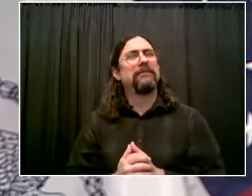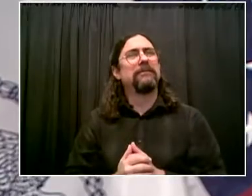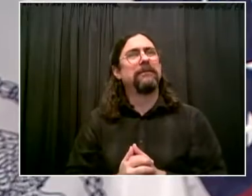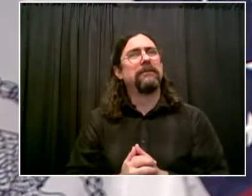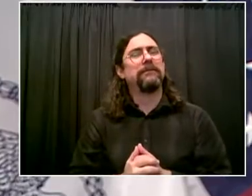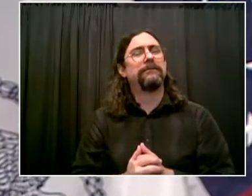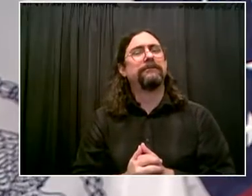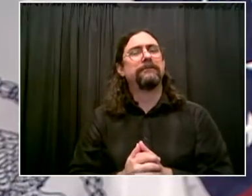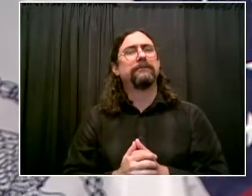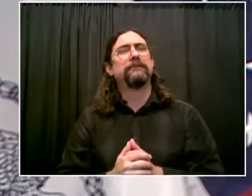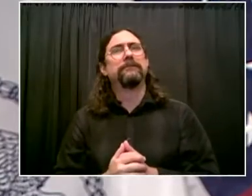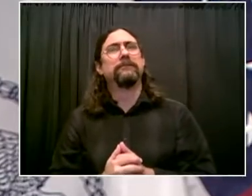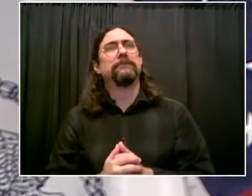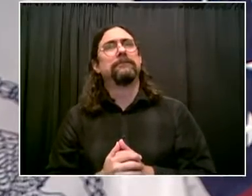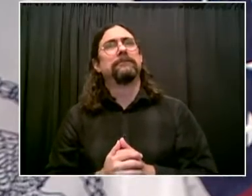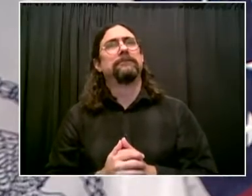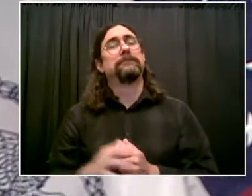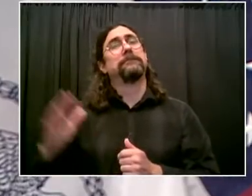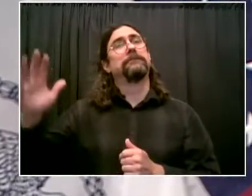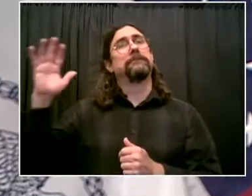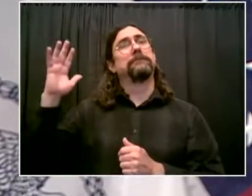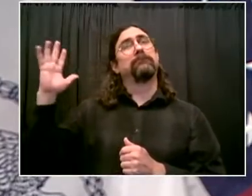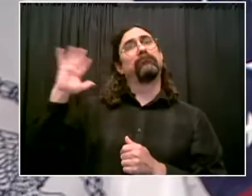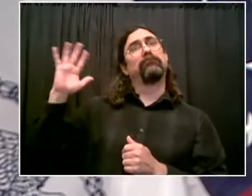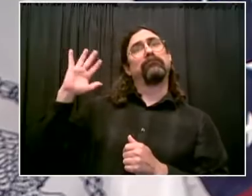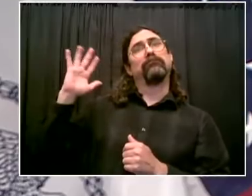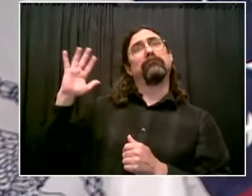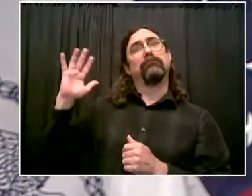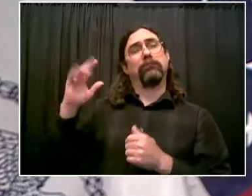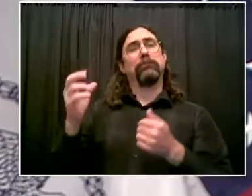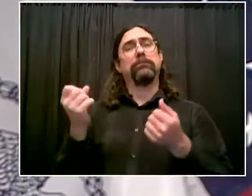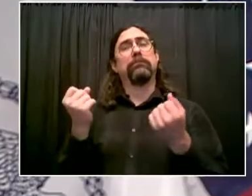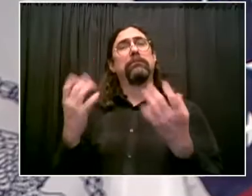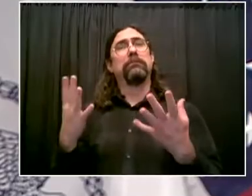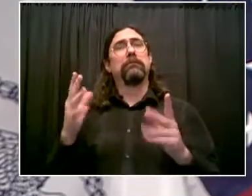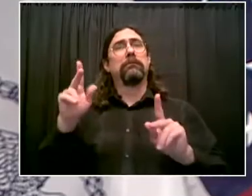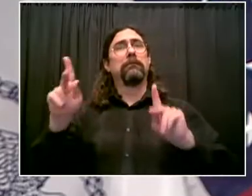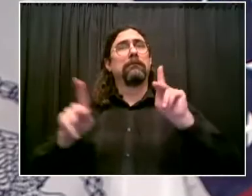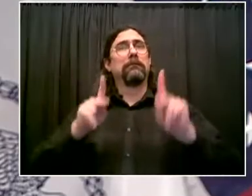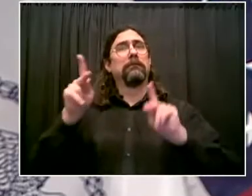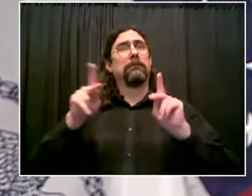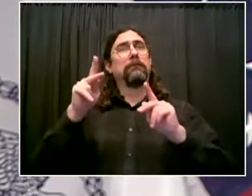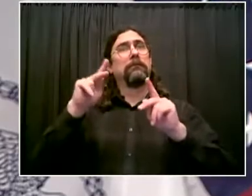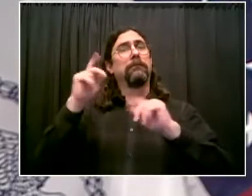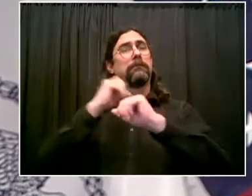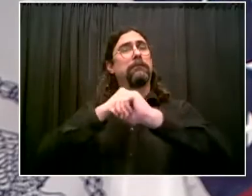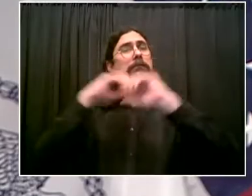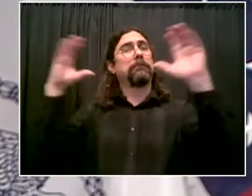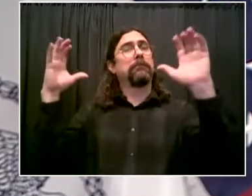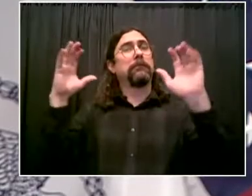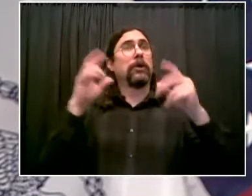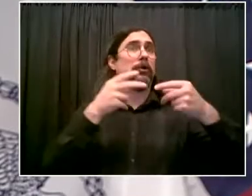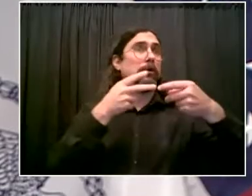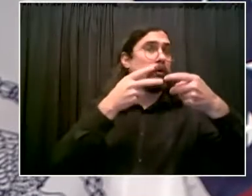THE WAY WE WERE TAUGHT, WE WERE ALL TAUGHT, I FEEL THIS IS WHAT HAPPENED TO ME, HERE S I CRIME AND THE ONLY WAY TO SVOLE ITIS TWIH